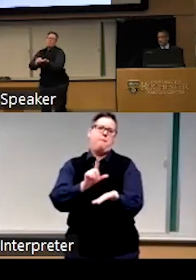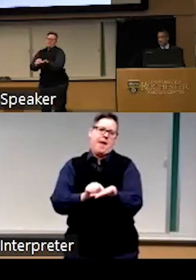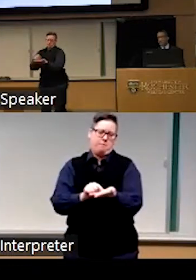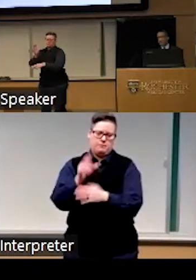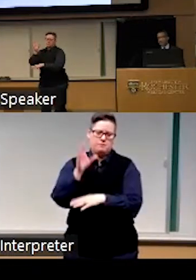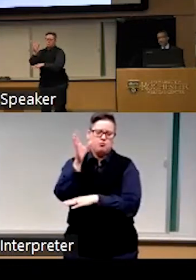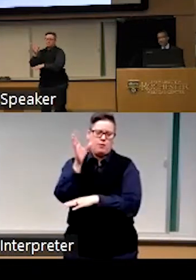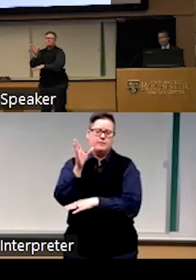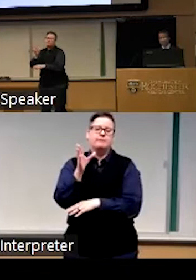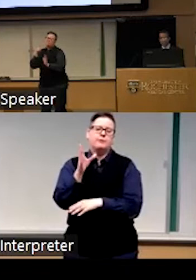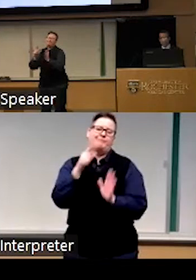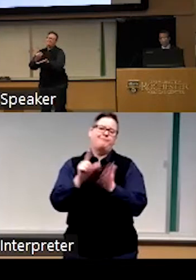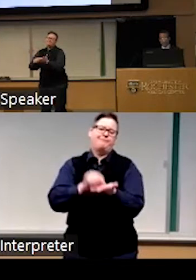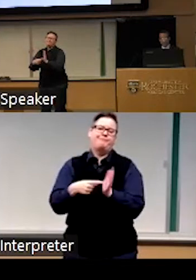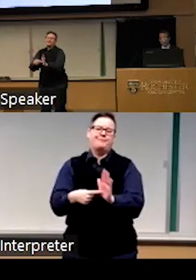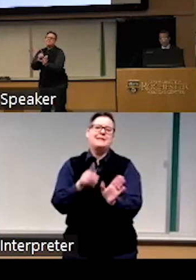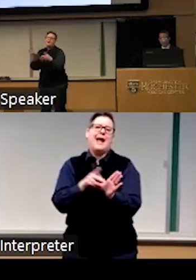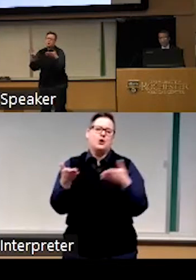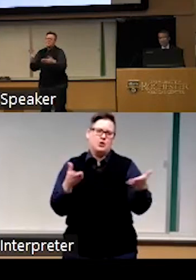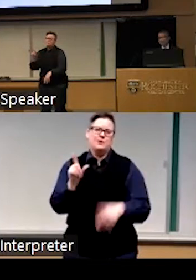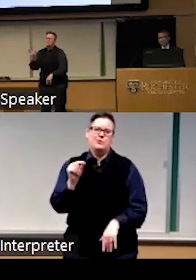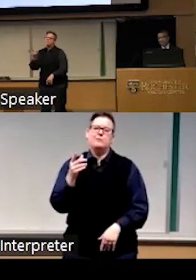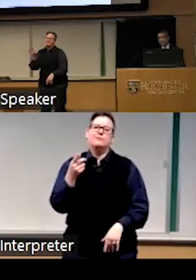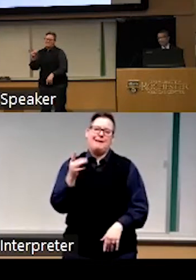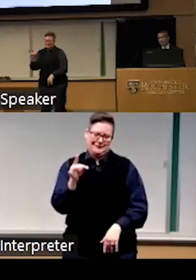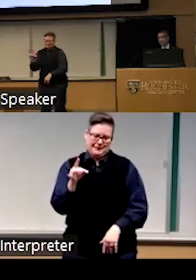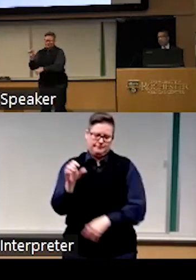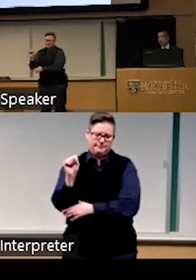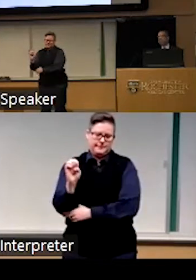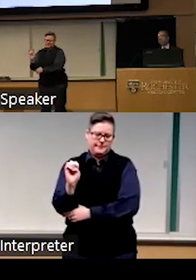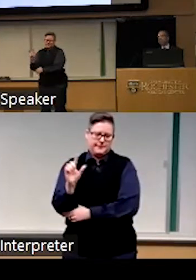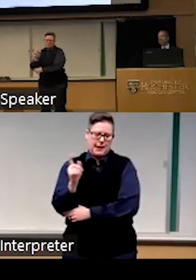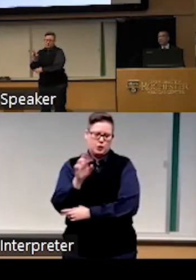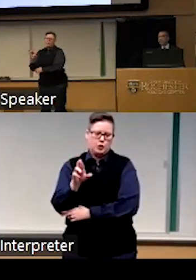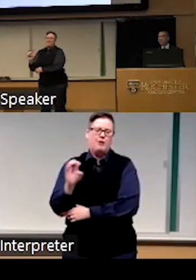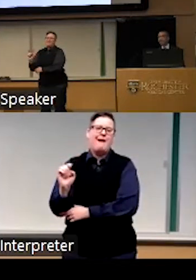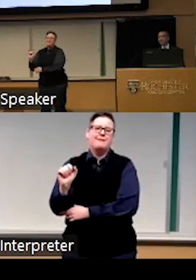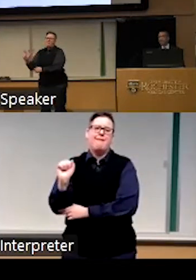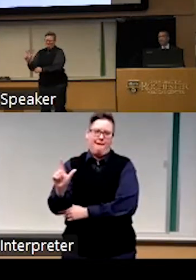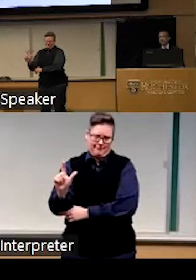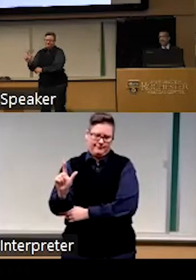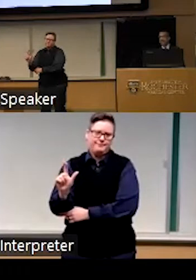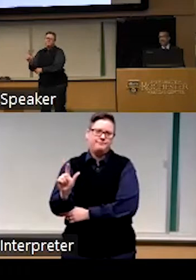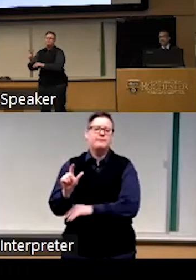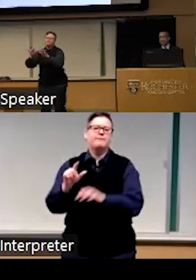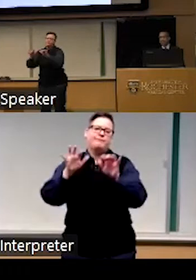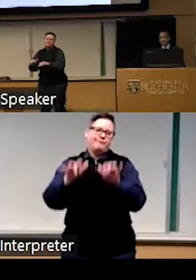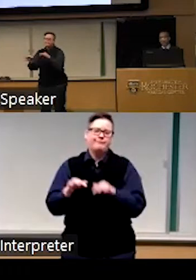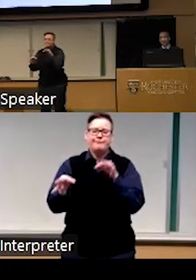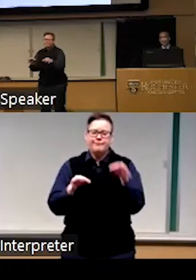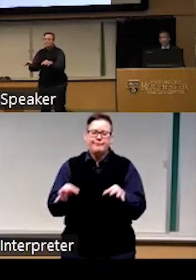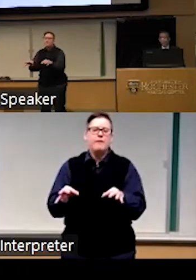Psychiatric Services in 2018 uh salsa at Al uh presented information from a survey a national